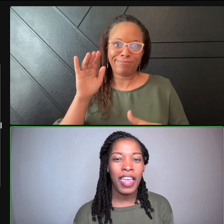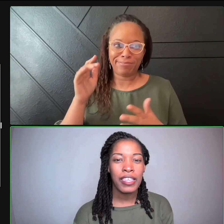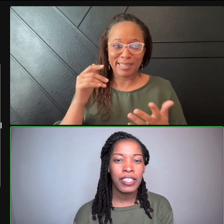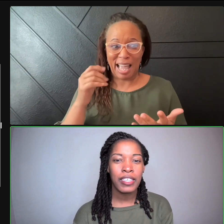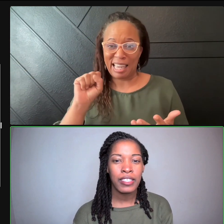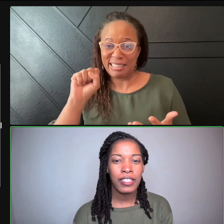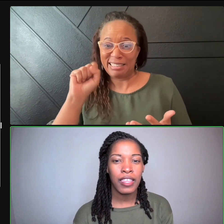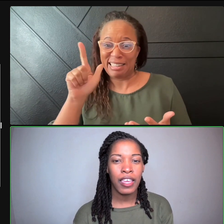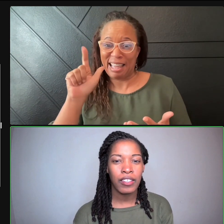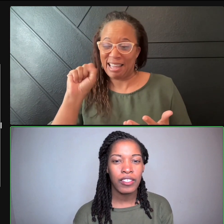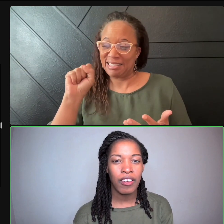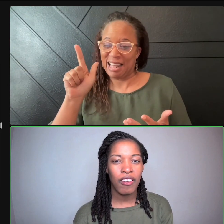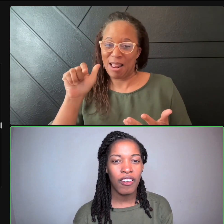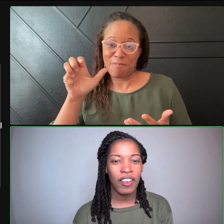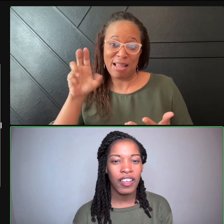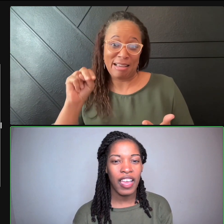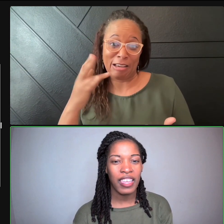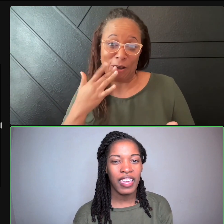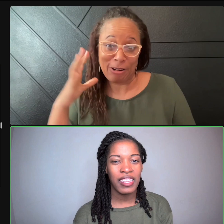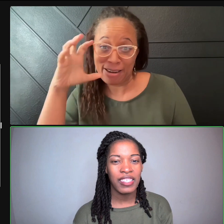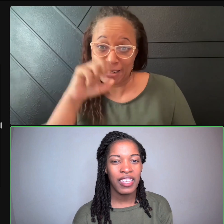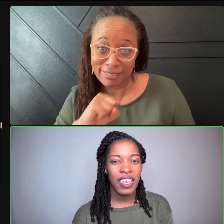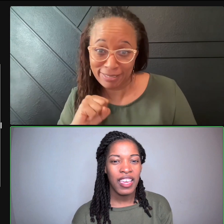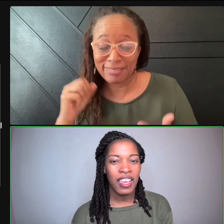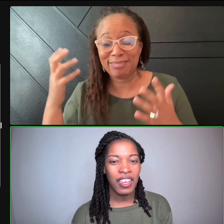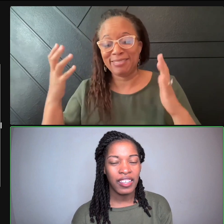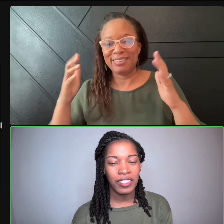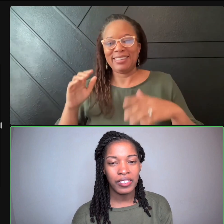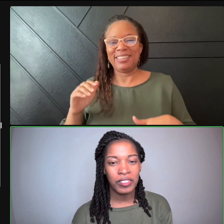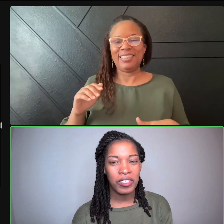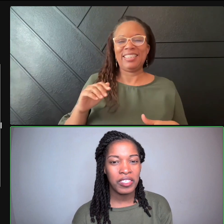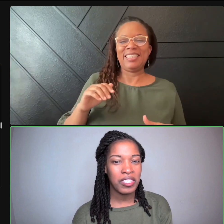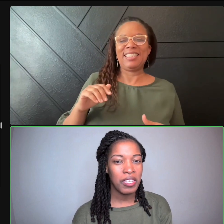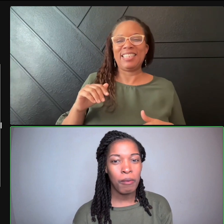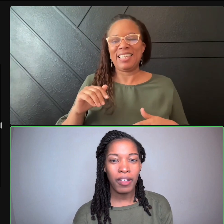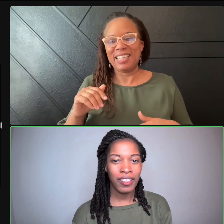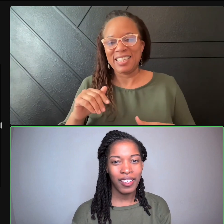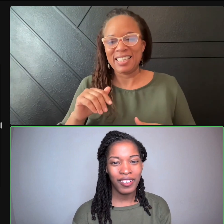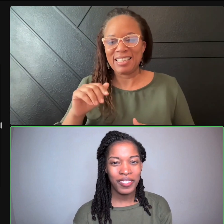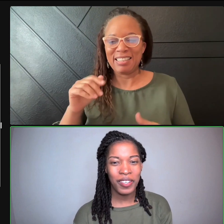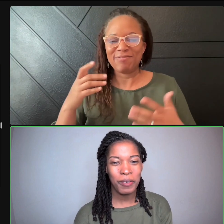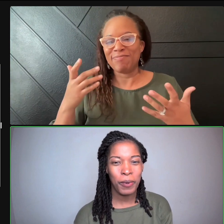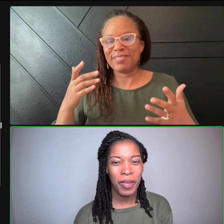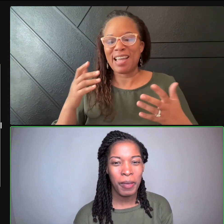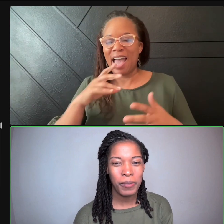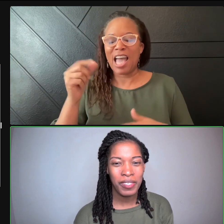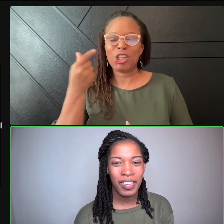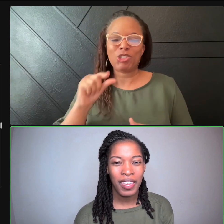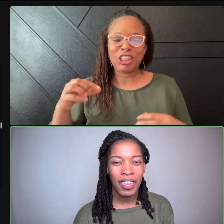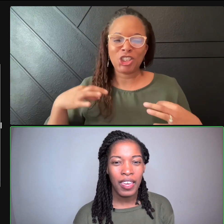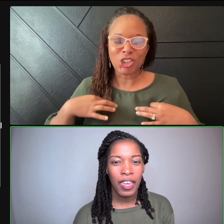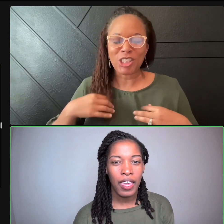glasses that are, I guess, perhaps,